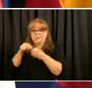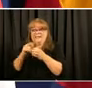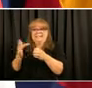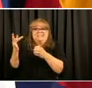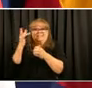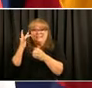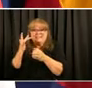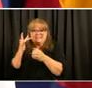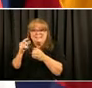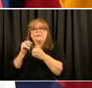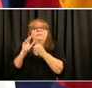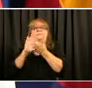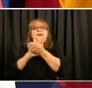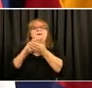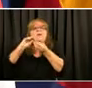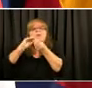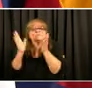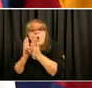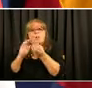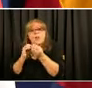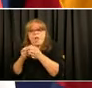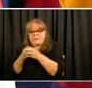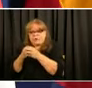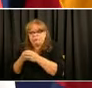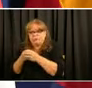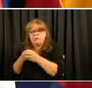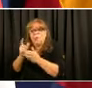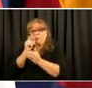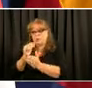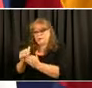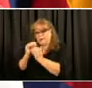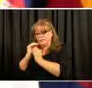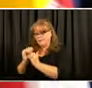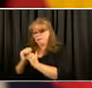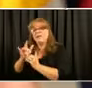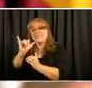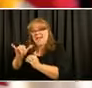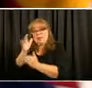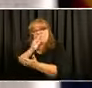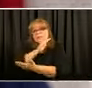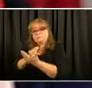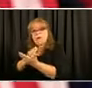and contact tracing work to limit ongoing transmission thank you all stay safe colorado